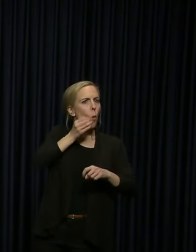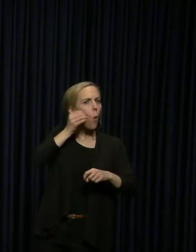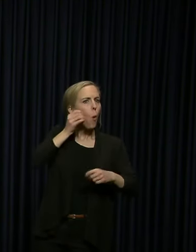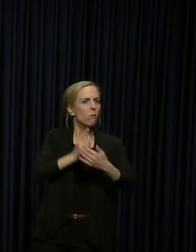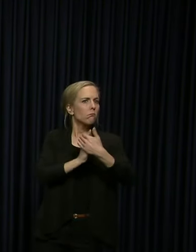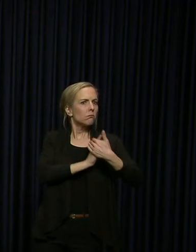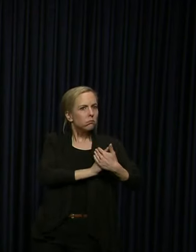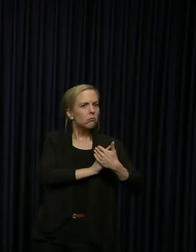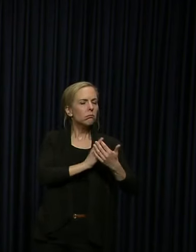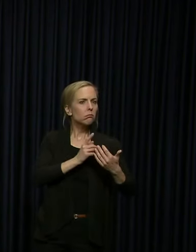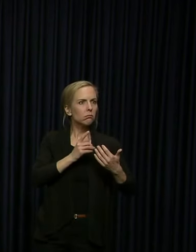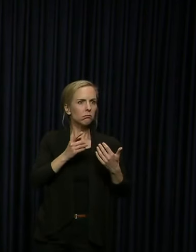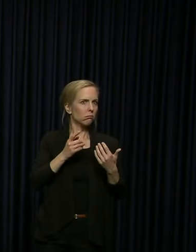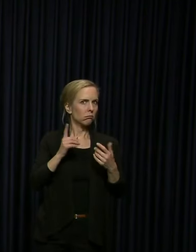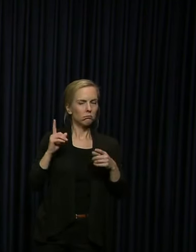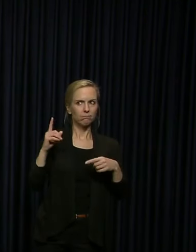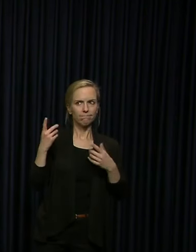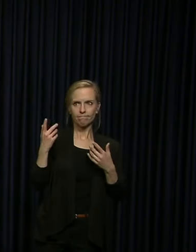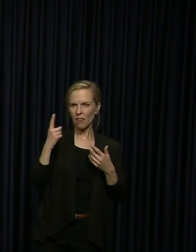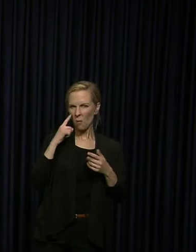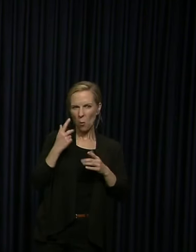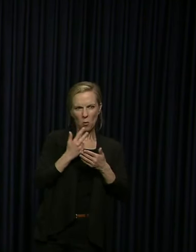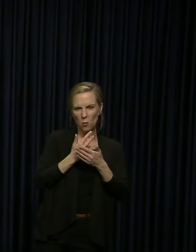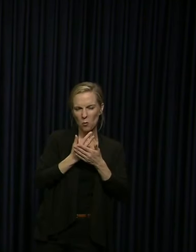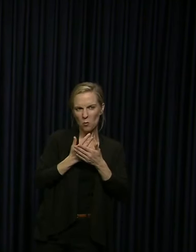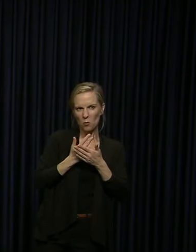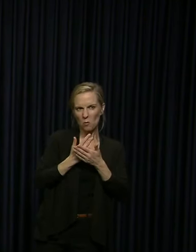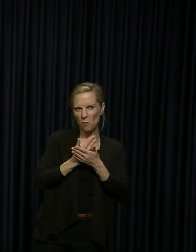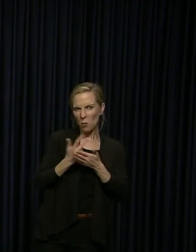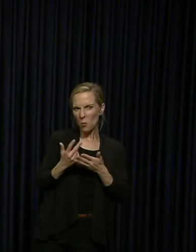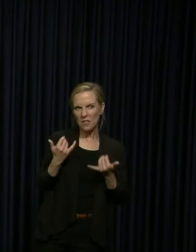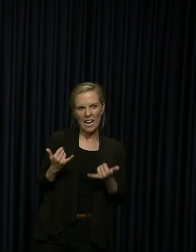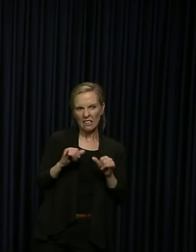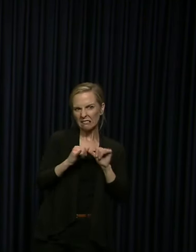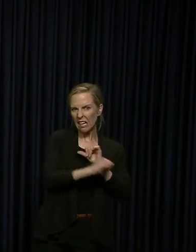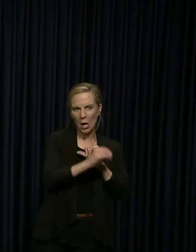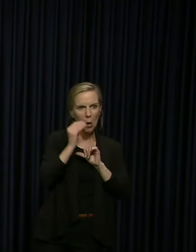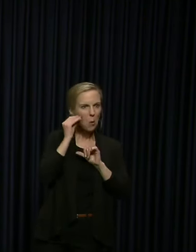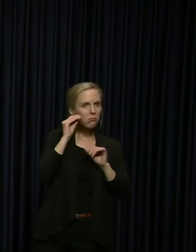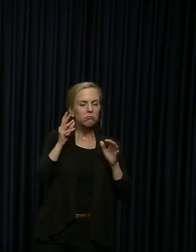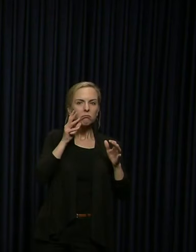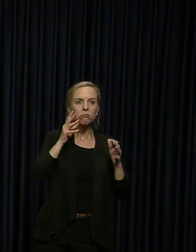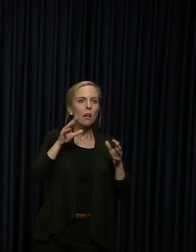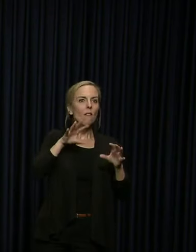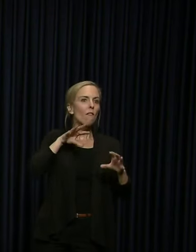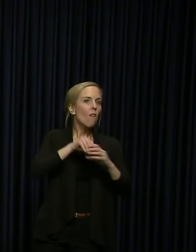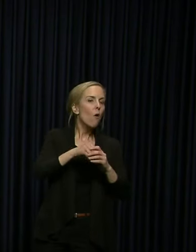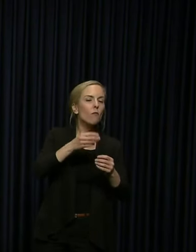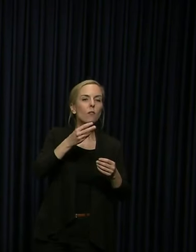THEM AND TAKING THEM EITHER TO TRUCK OR ELSEWHERE. AND THE MORE WE CAN HAVE PEOPLE